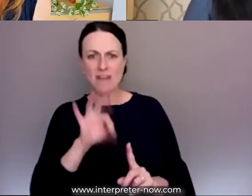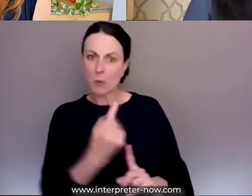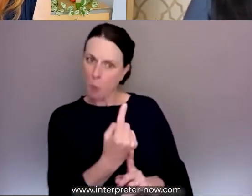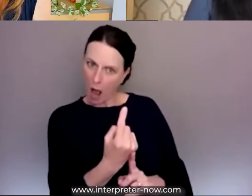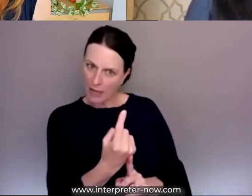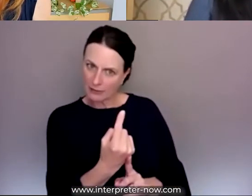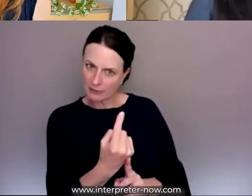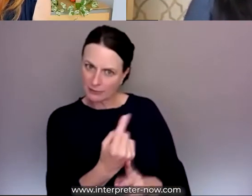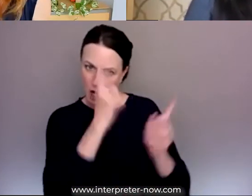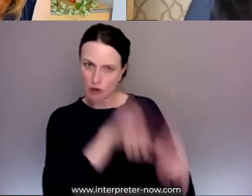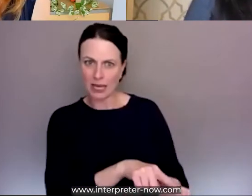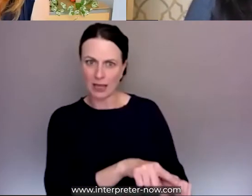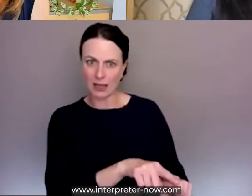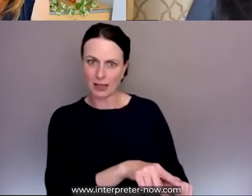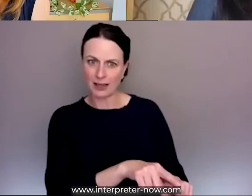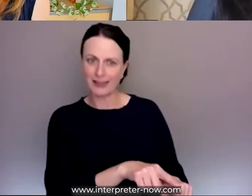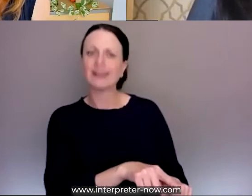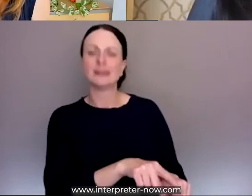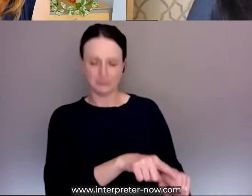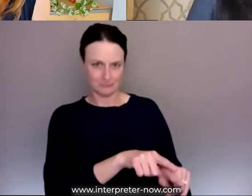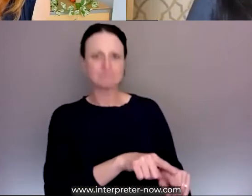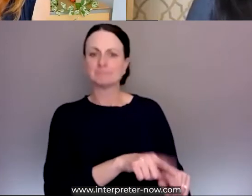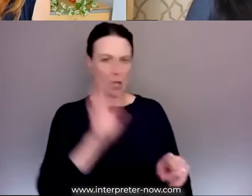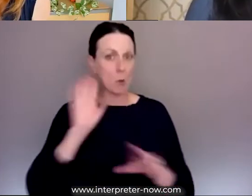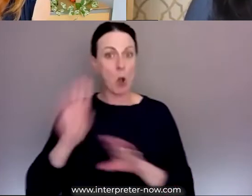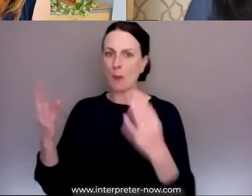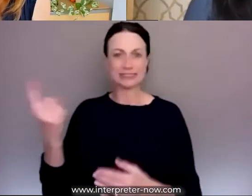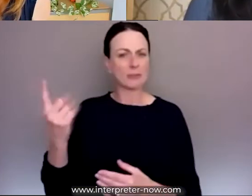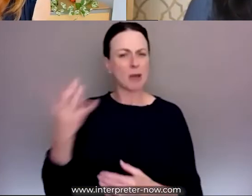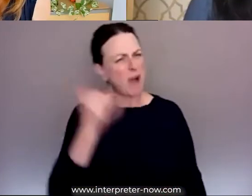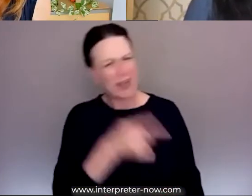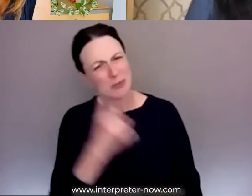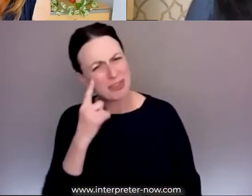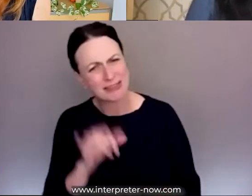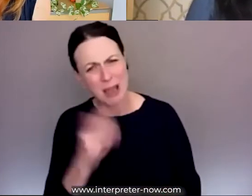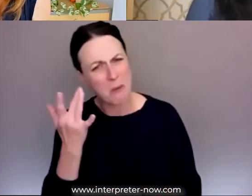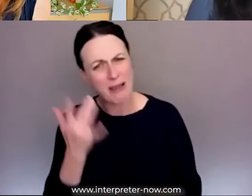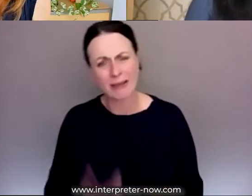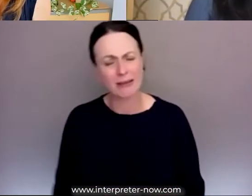place to agree. It will open up something else. Find out why they think that. Most people aren't unreasonable.